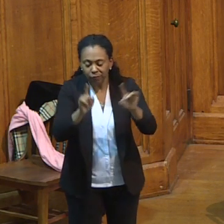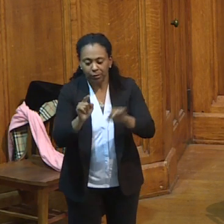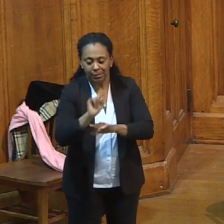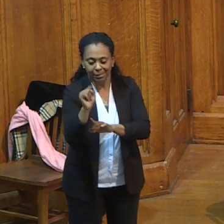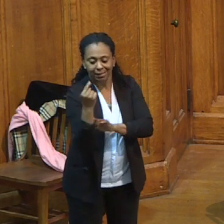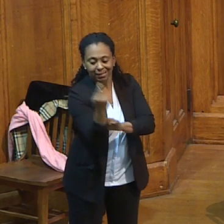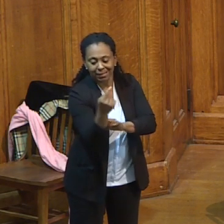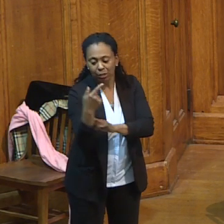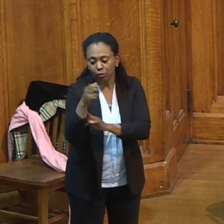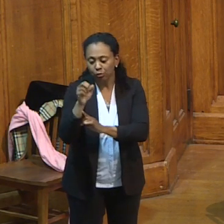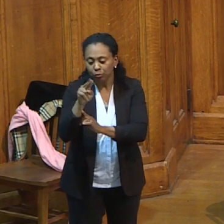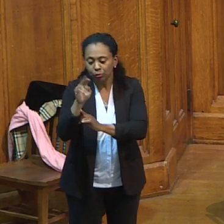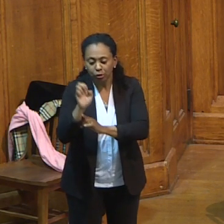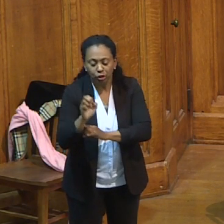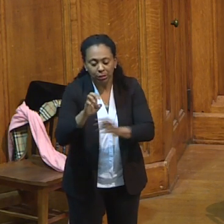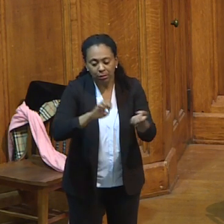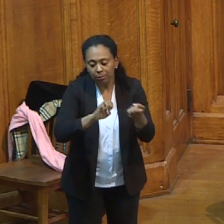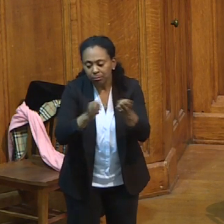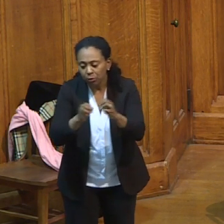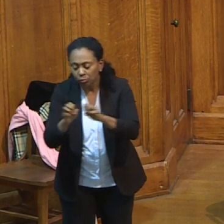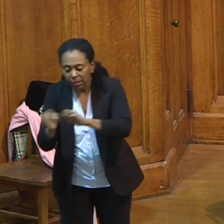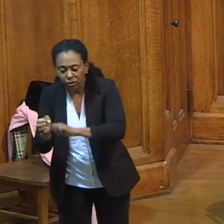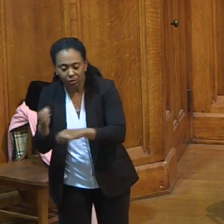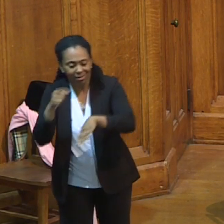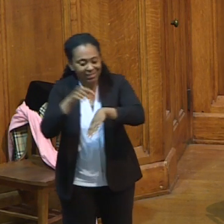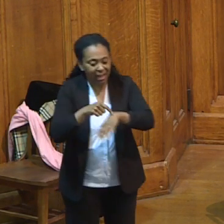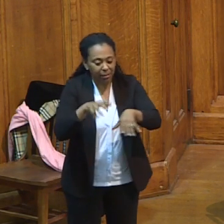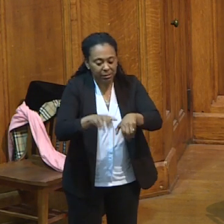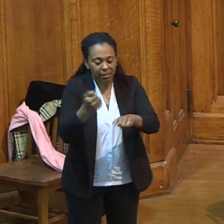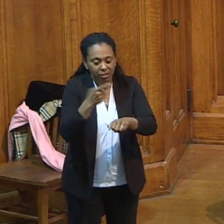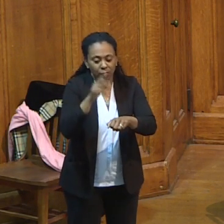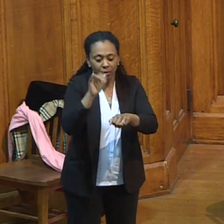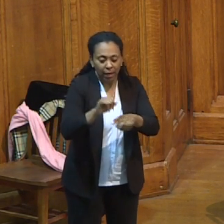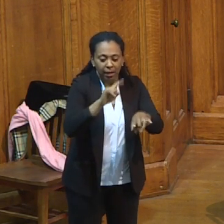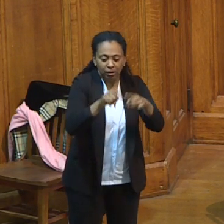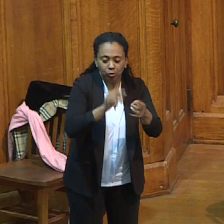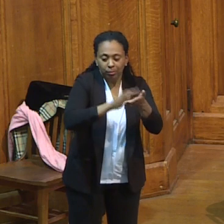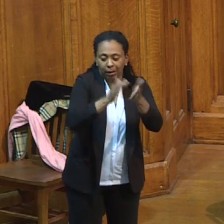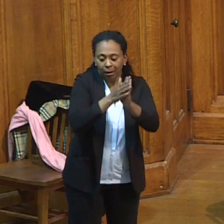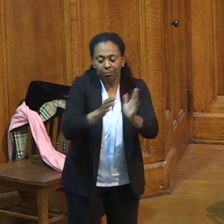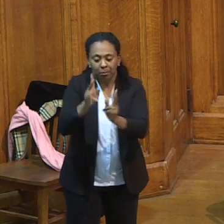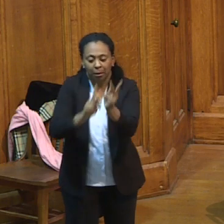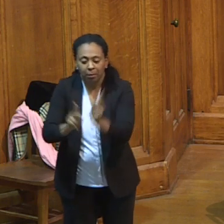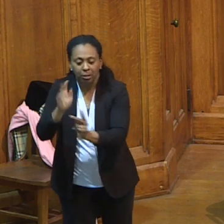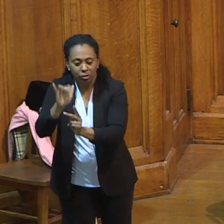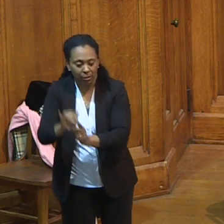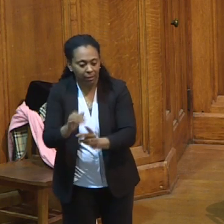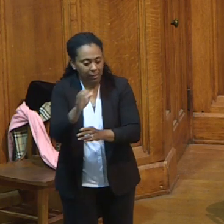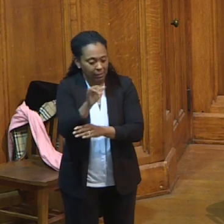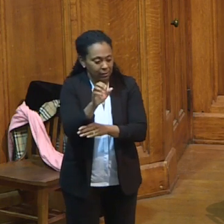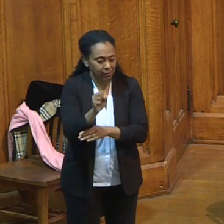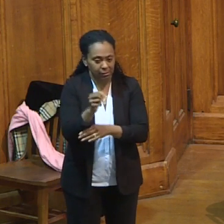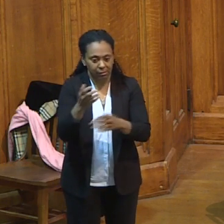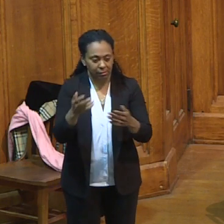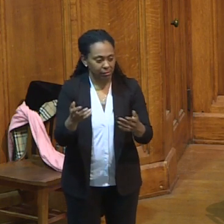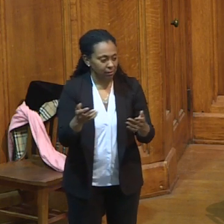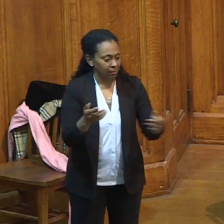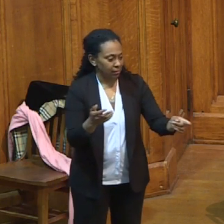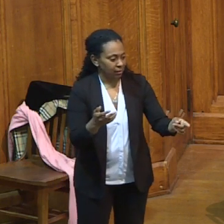It's the time it takes for that to percolate through a population which could be anything...